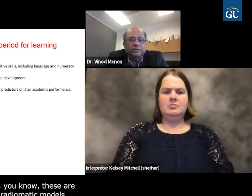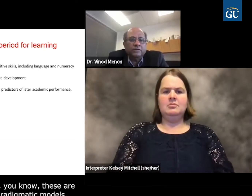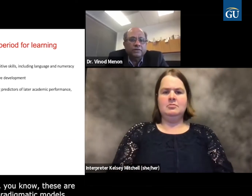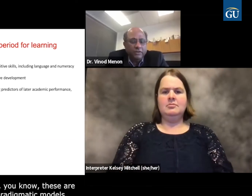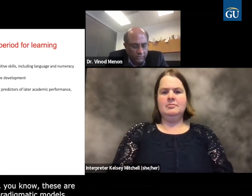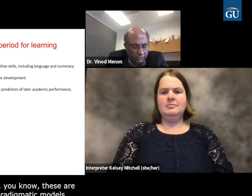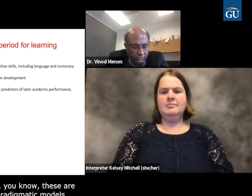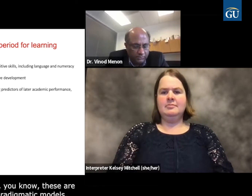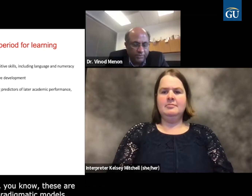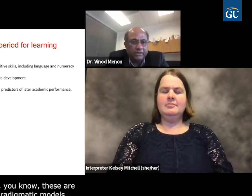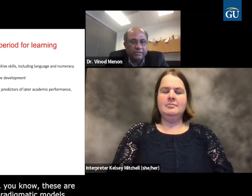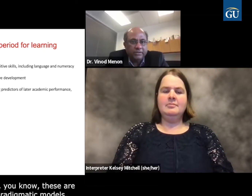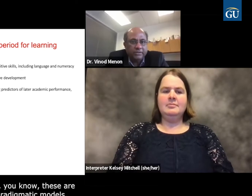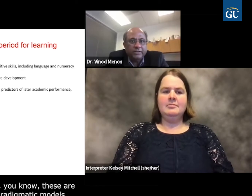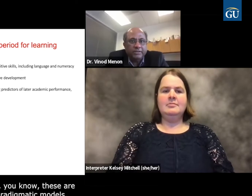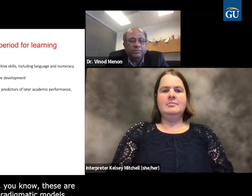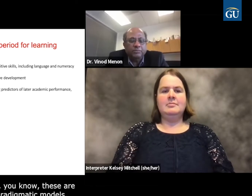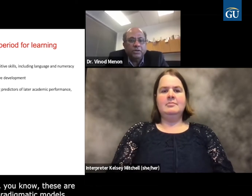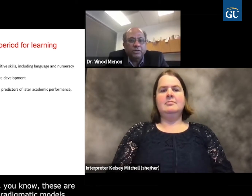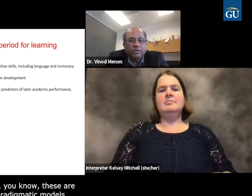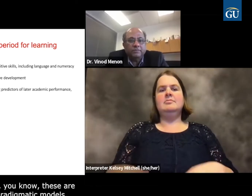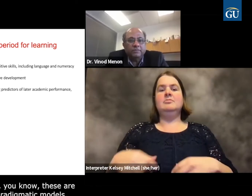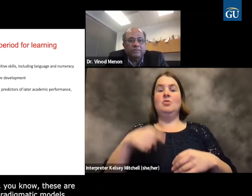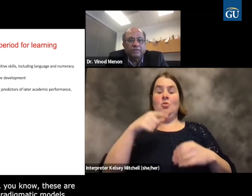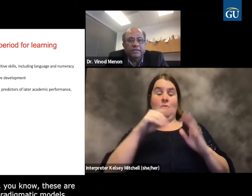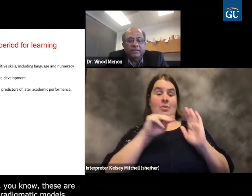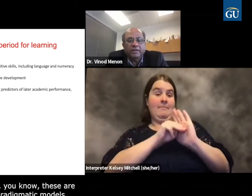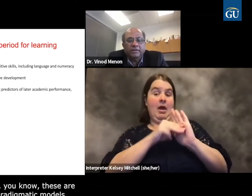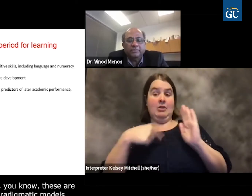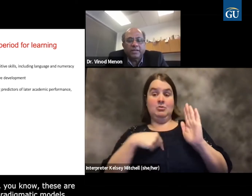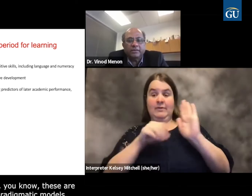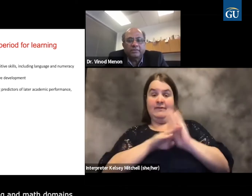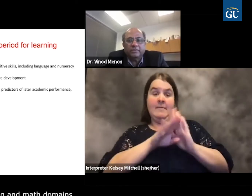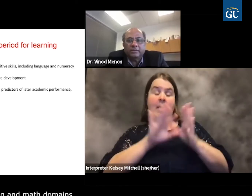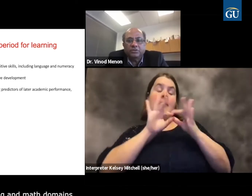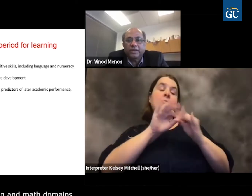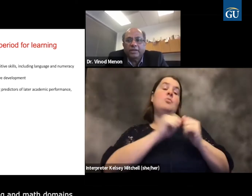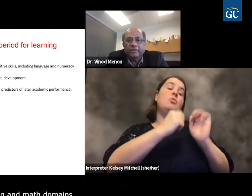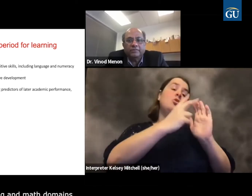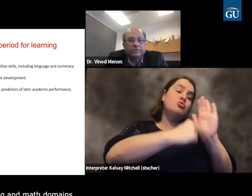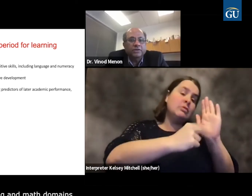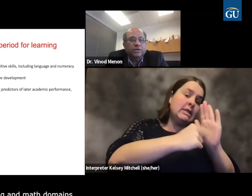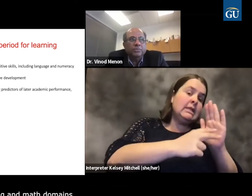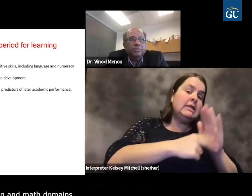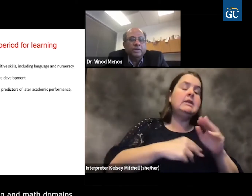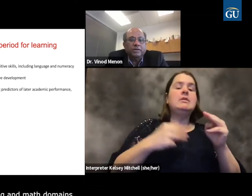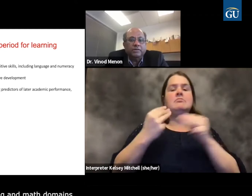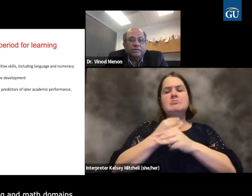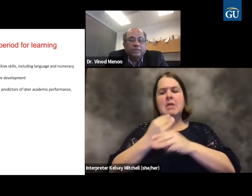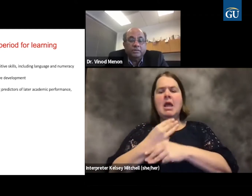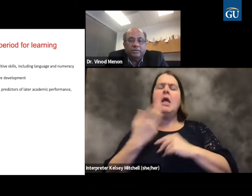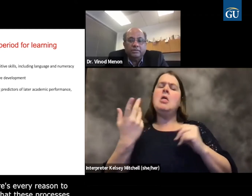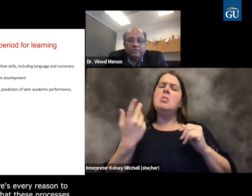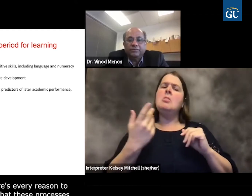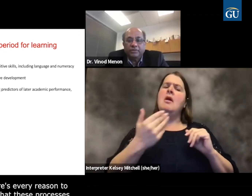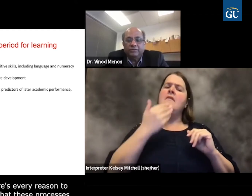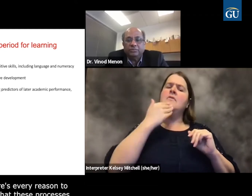that then you know these are good paradigmatic models the reading and math do means